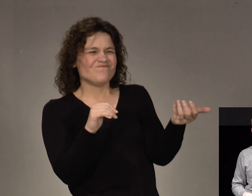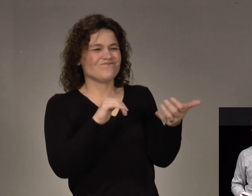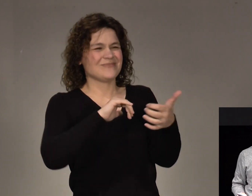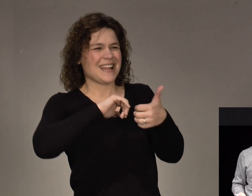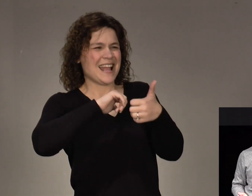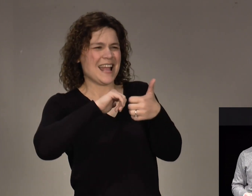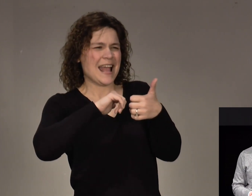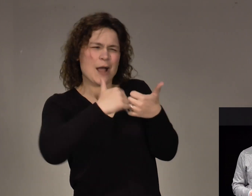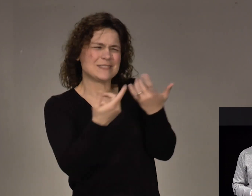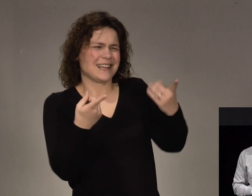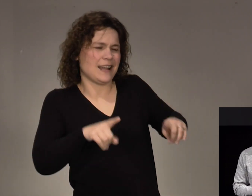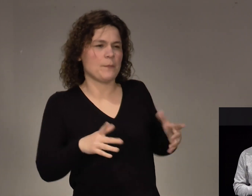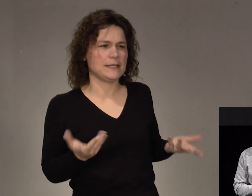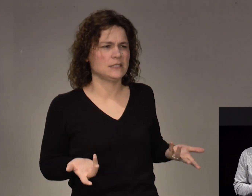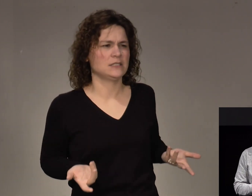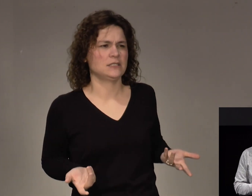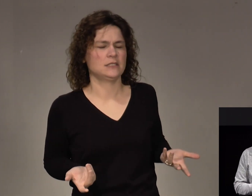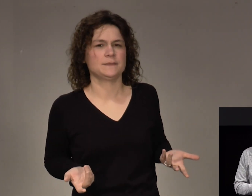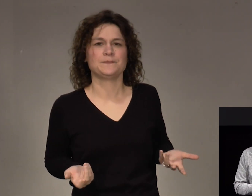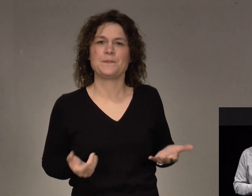gonna happen? Well that pertains to our scripture